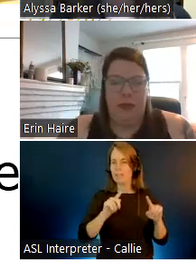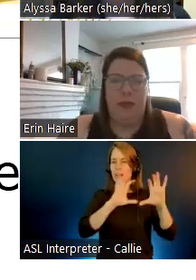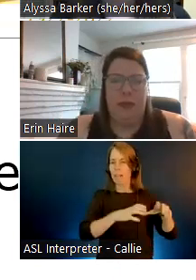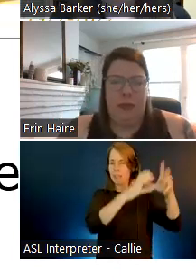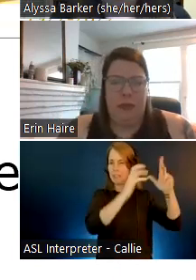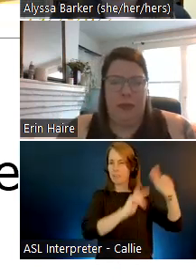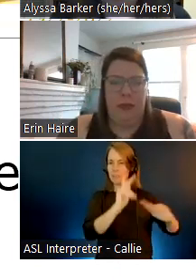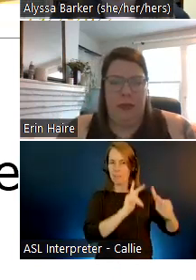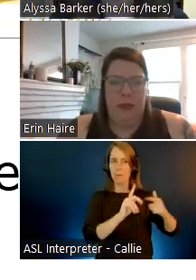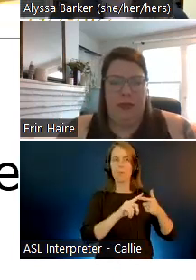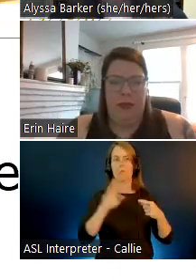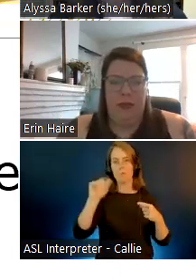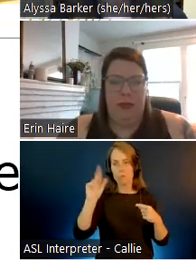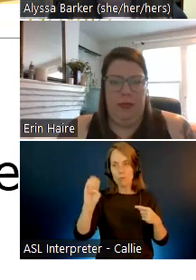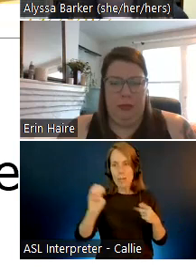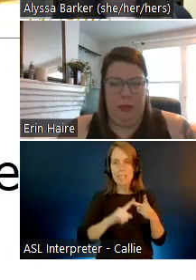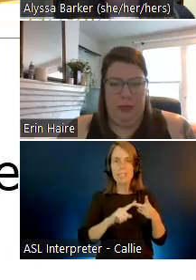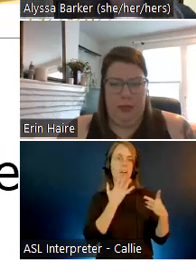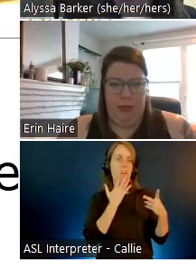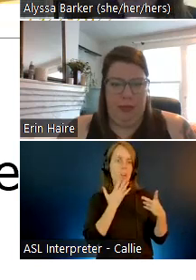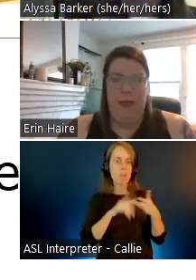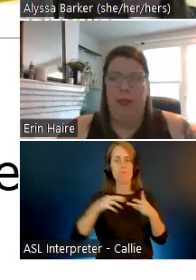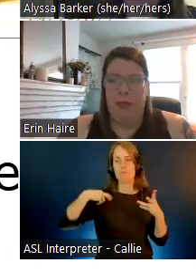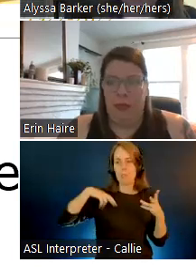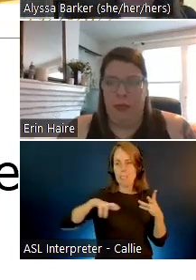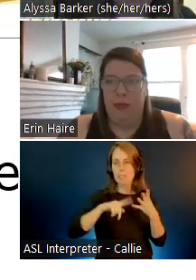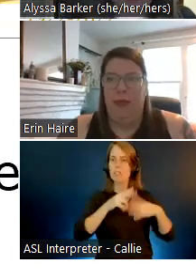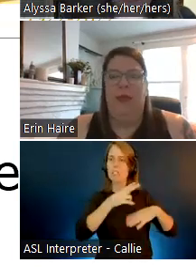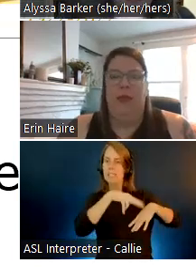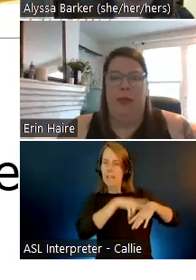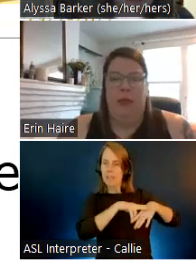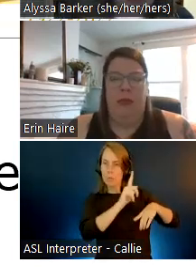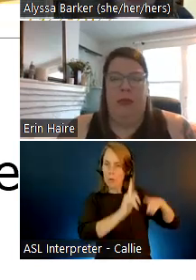and familial status which is households that have minor children or expecting minor children